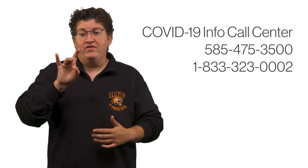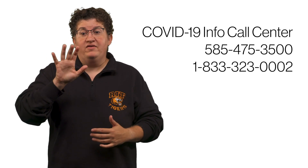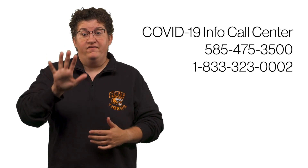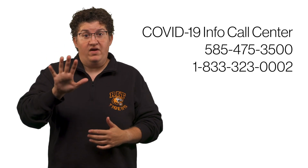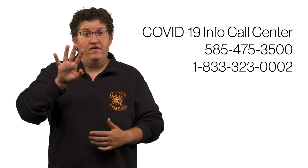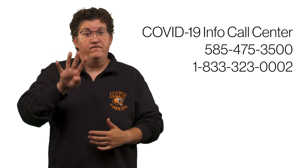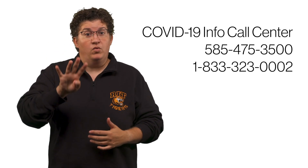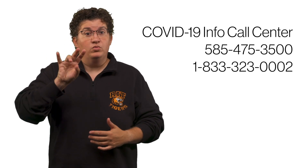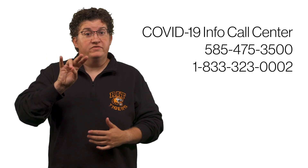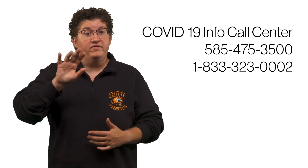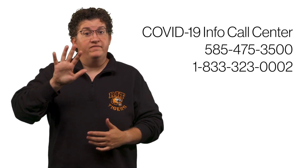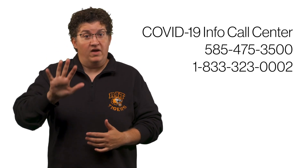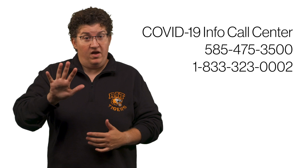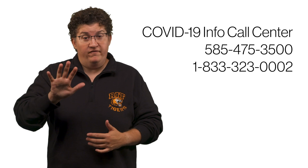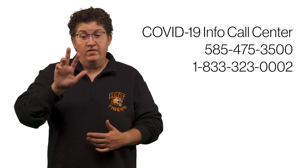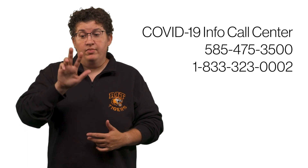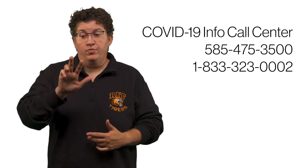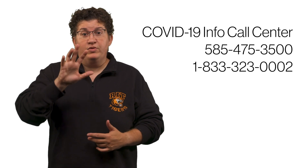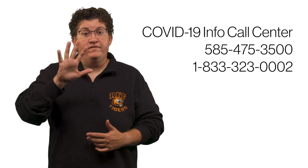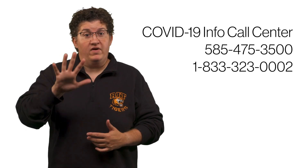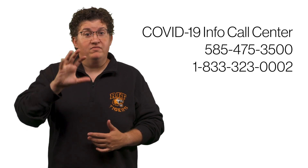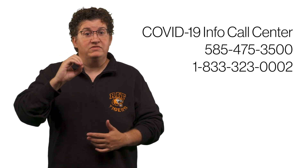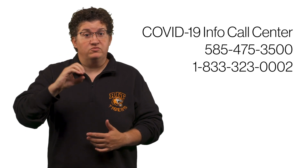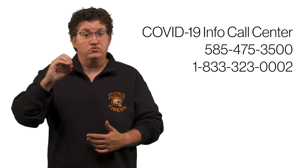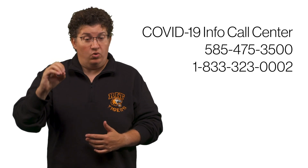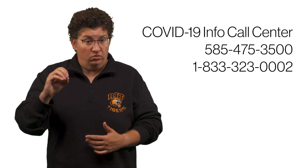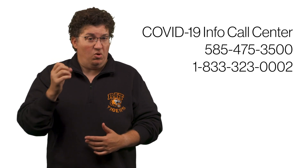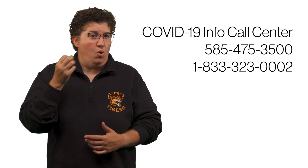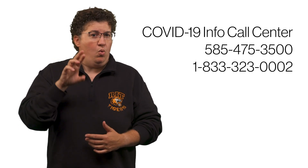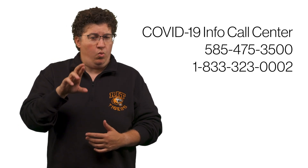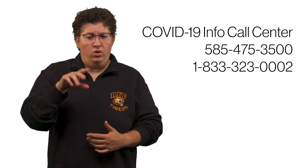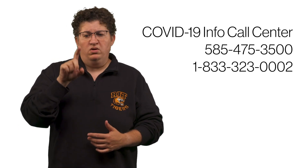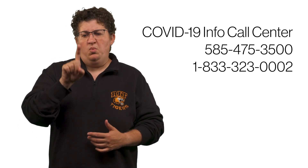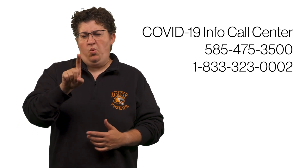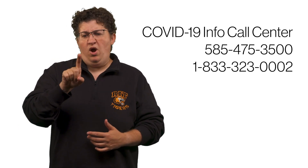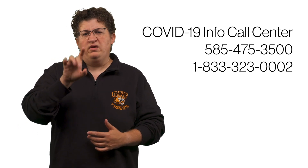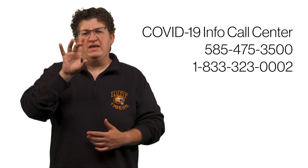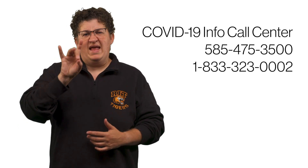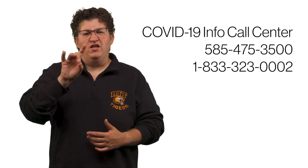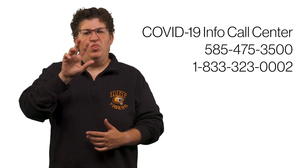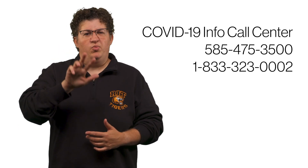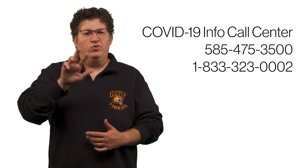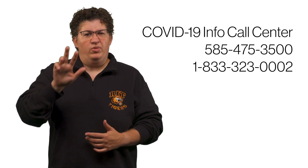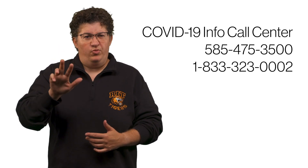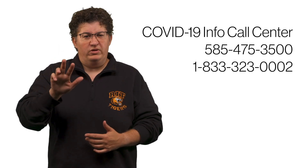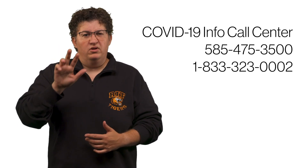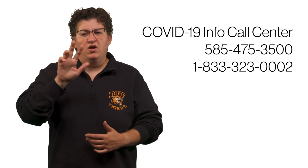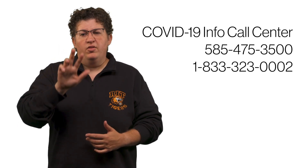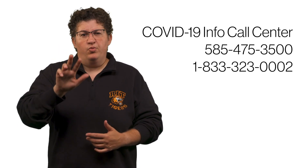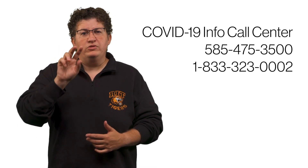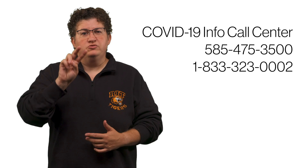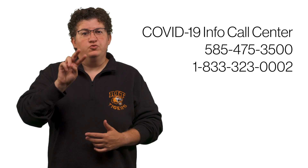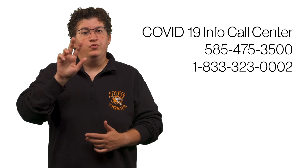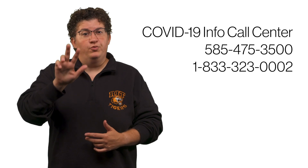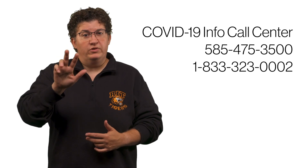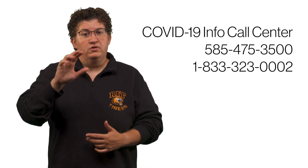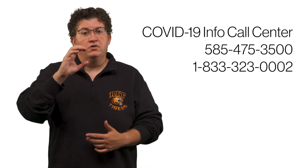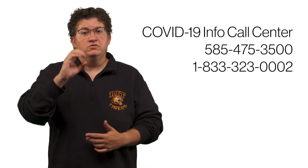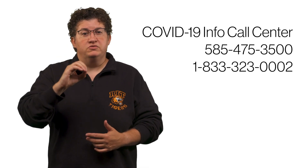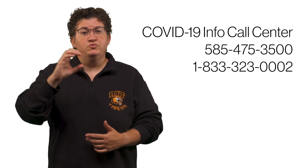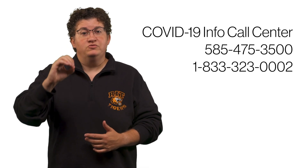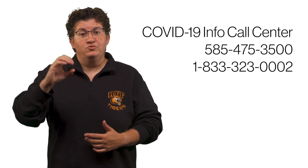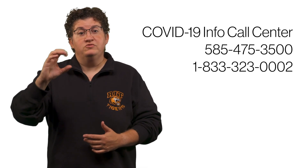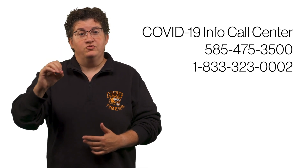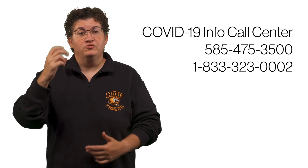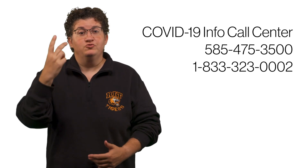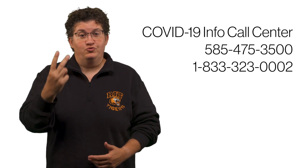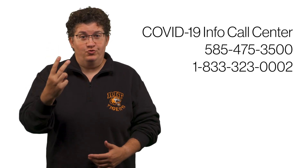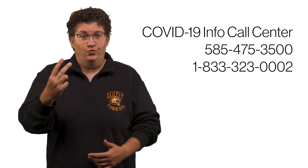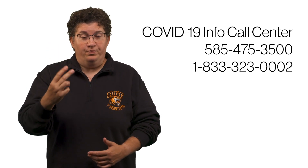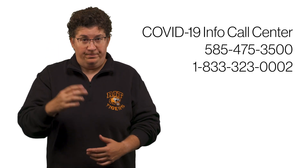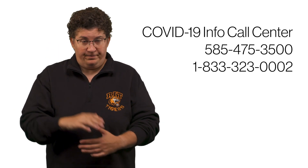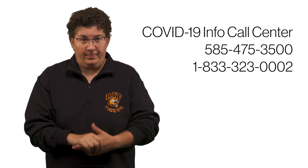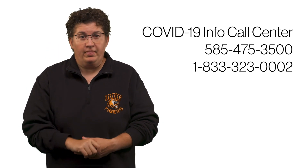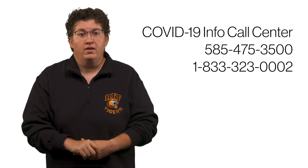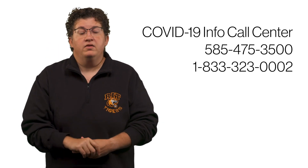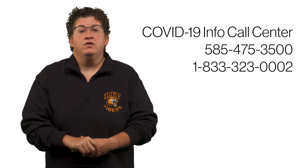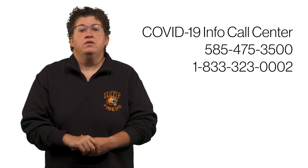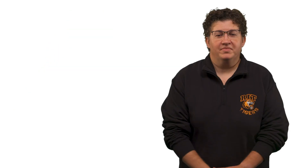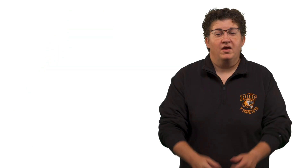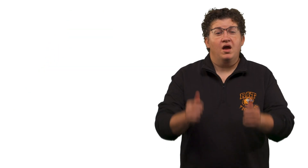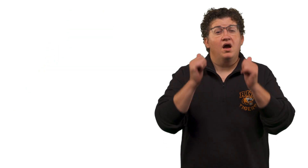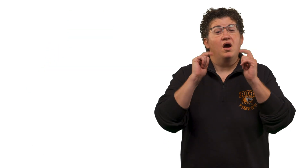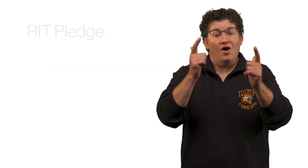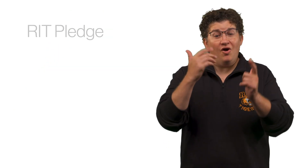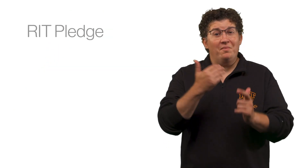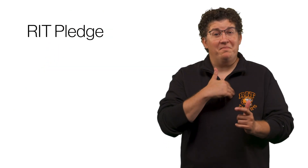585-475-3500 or 1-833-323-0002.